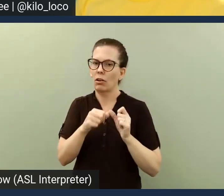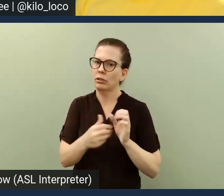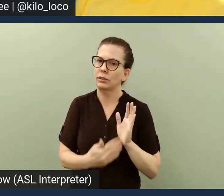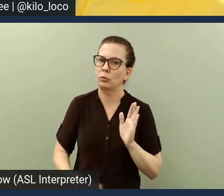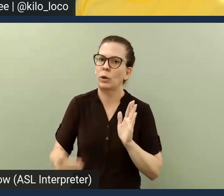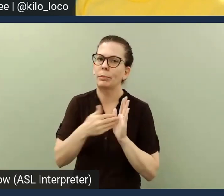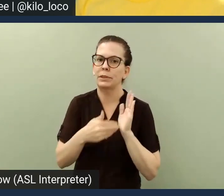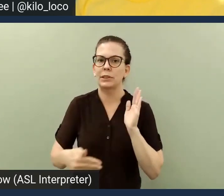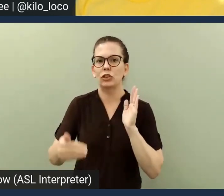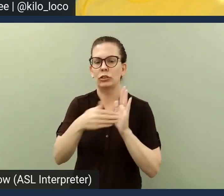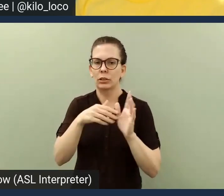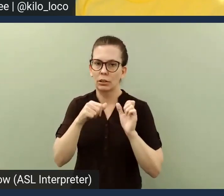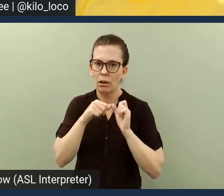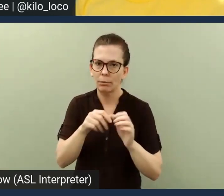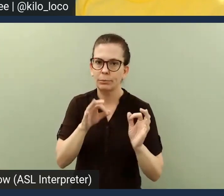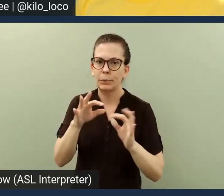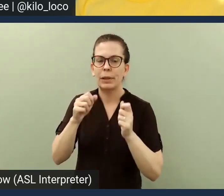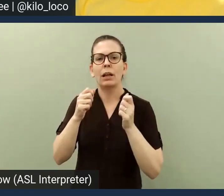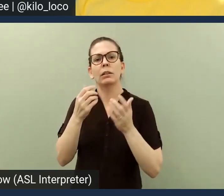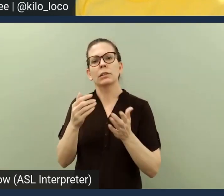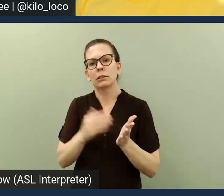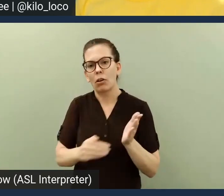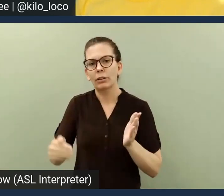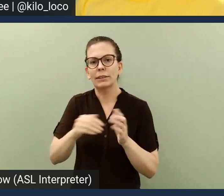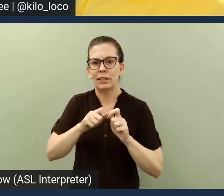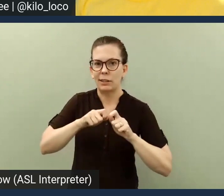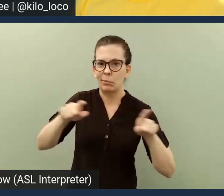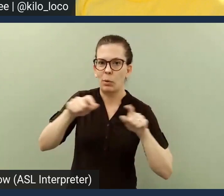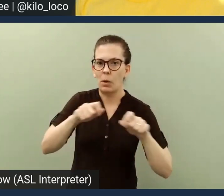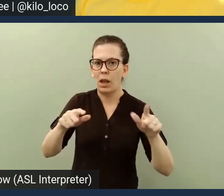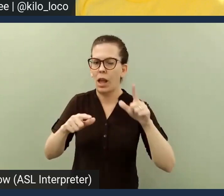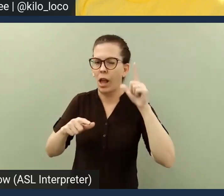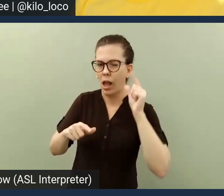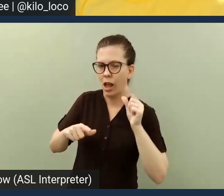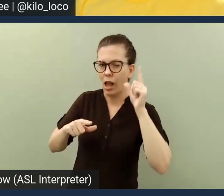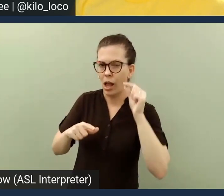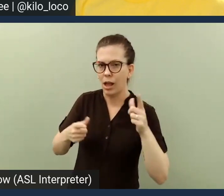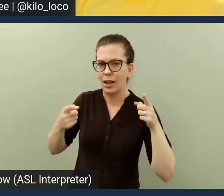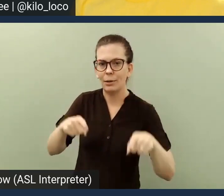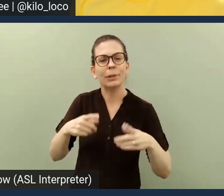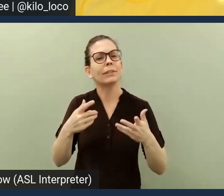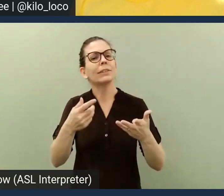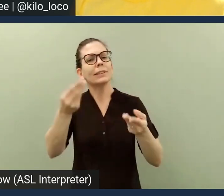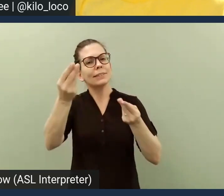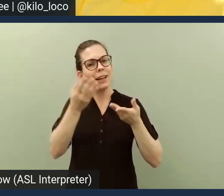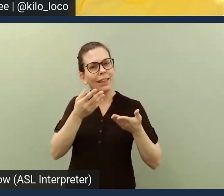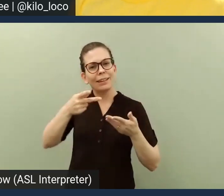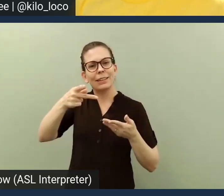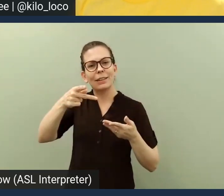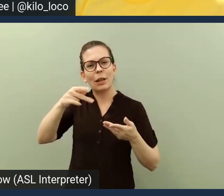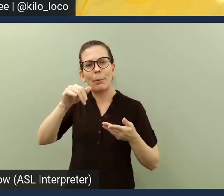constant deploying of things, wink-wink, tell us about pipelines, or whatever you were gonna tell us about.